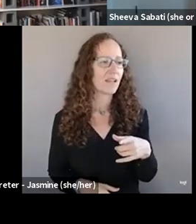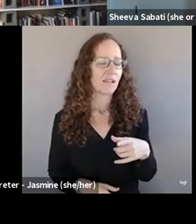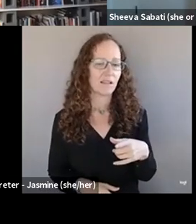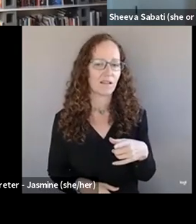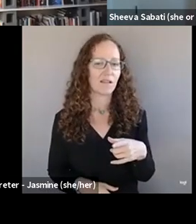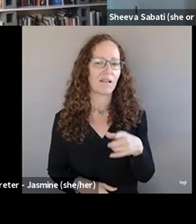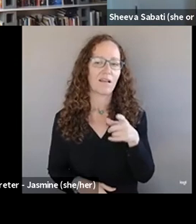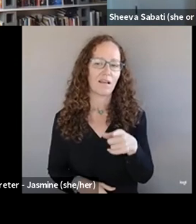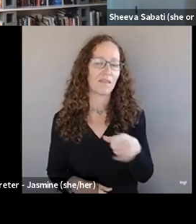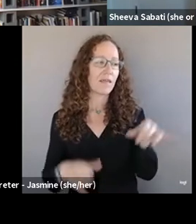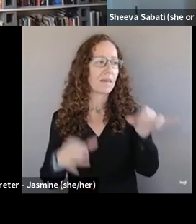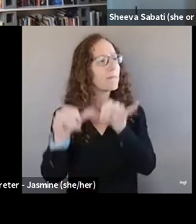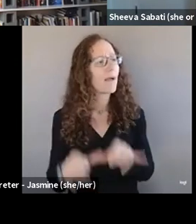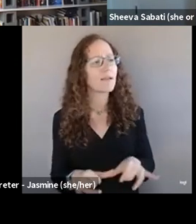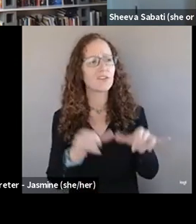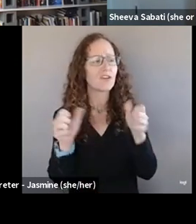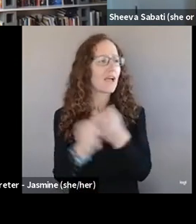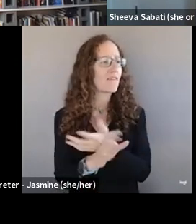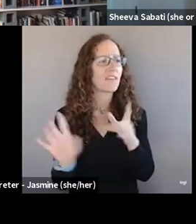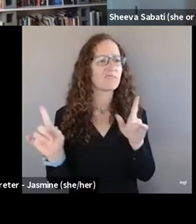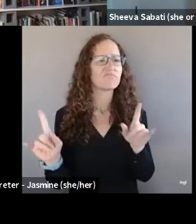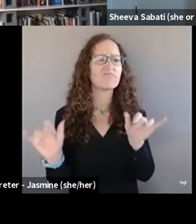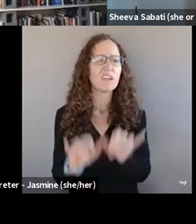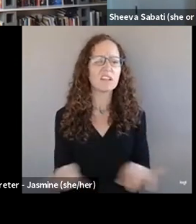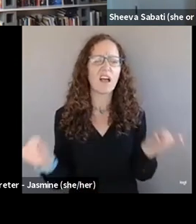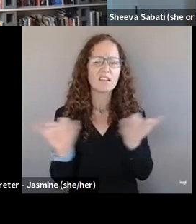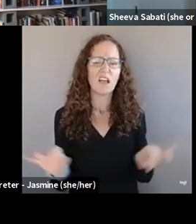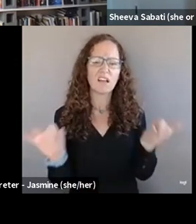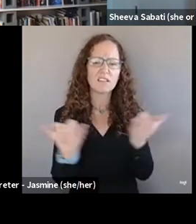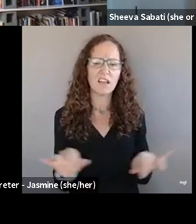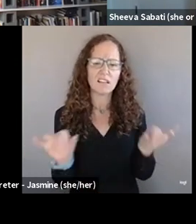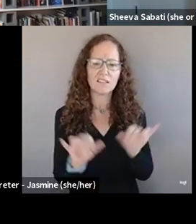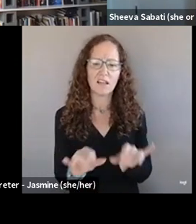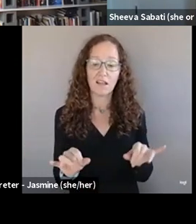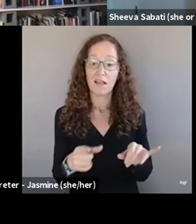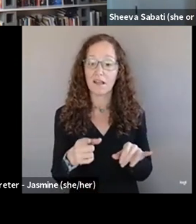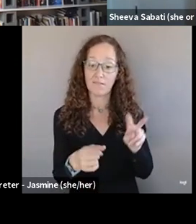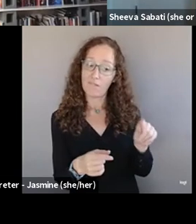what sis Varsha reminded us are very baby metrics. So I be in